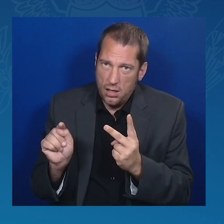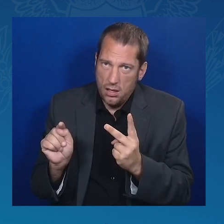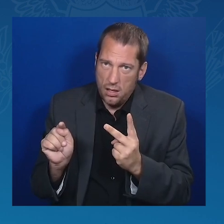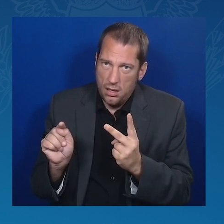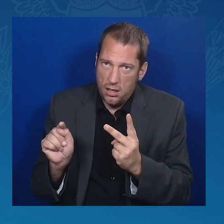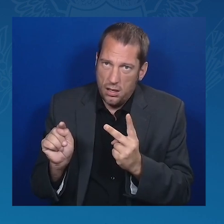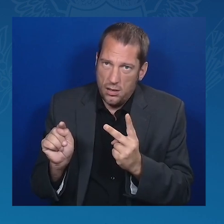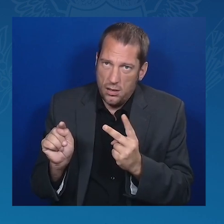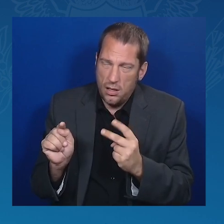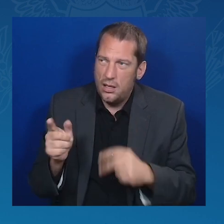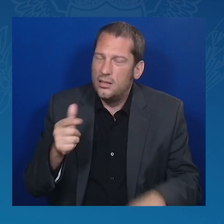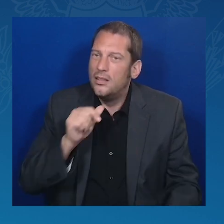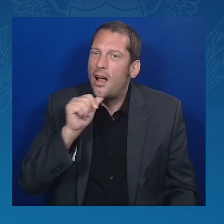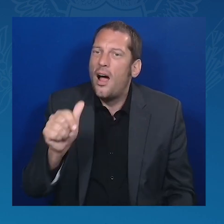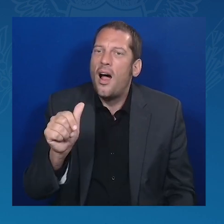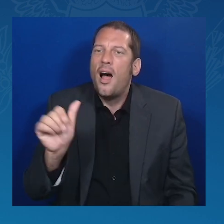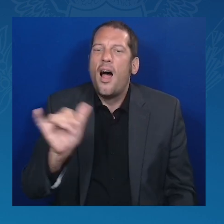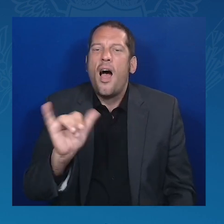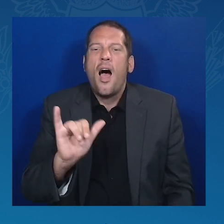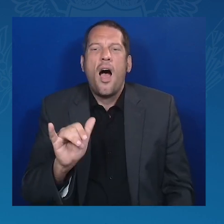or conceptual or academic notion.